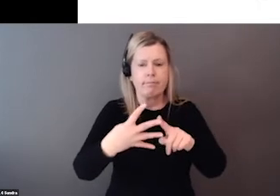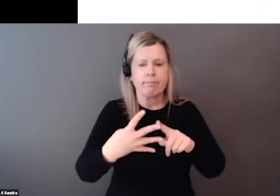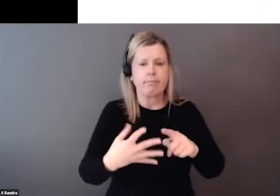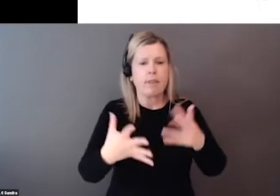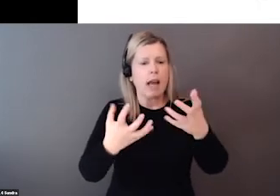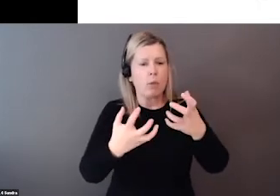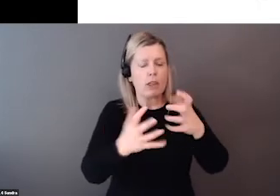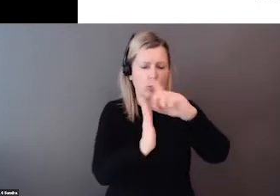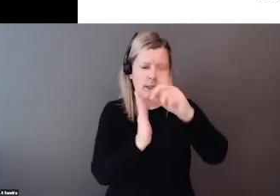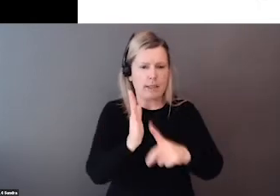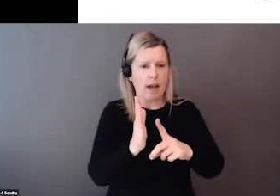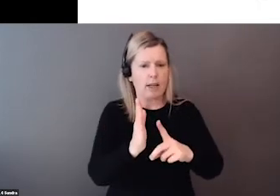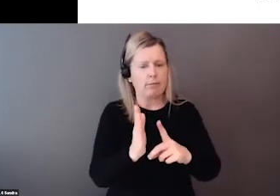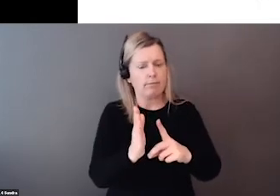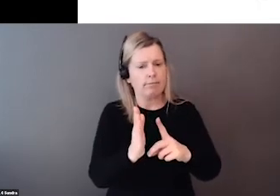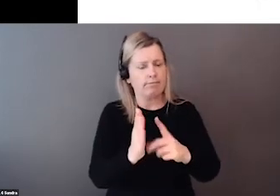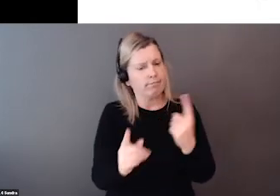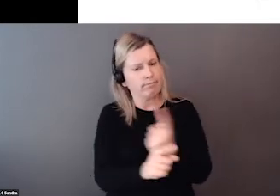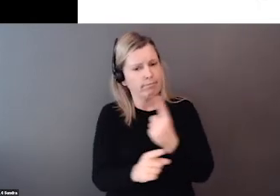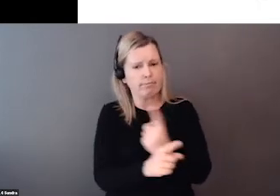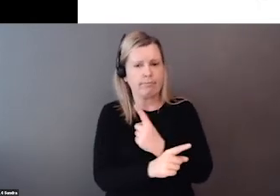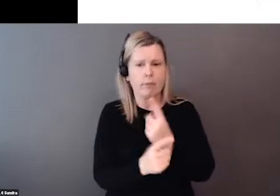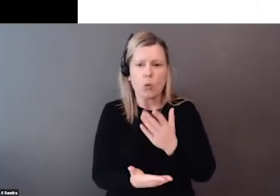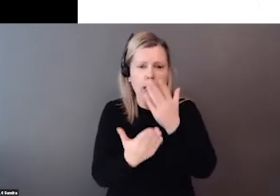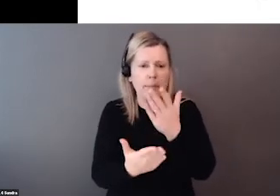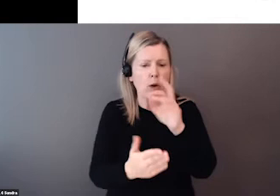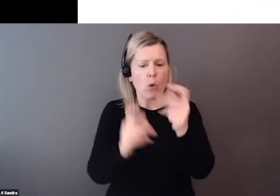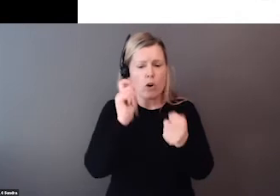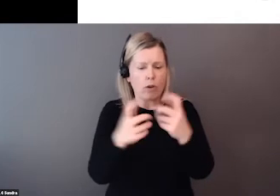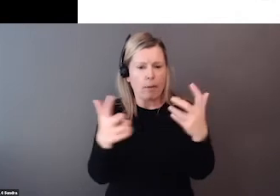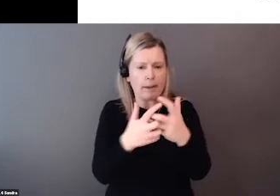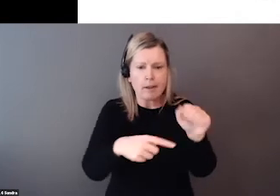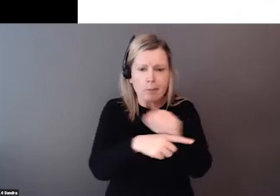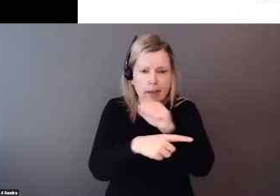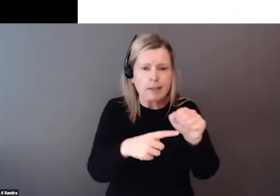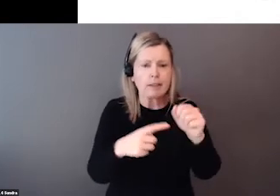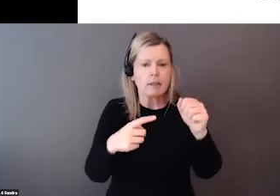for accommodation practices and programmatic development, as well as recommendations for policy change